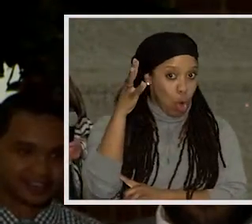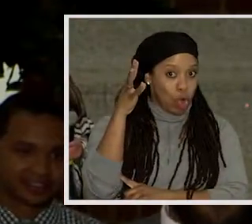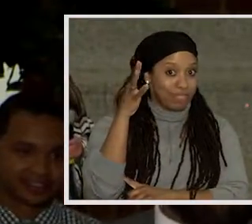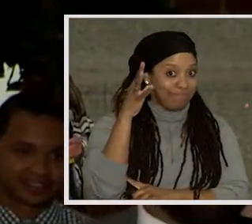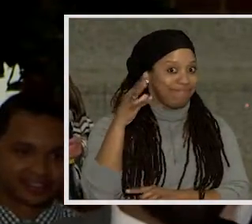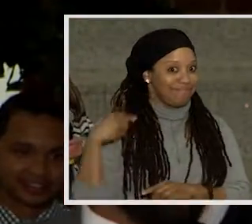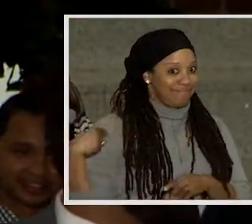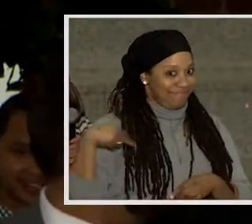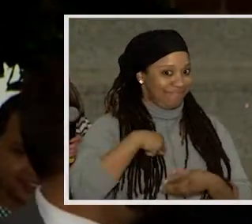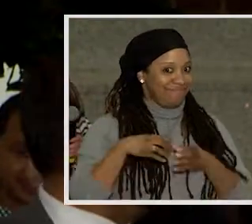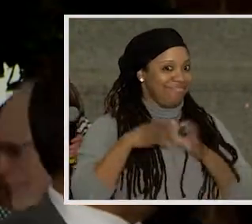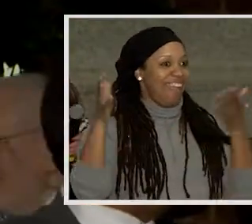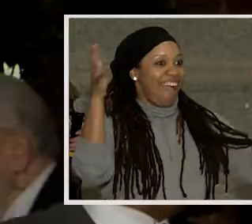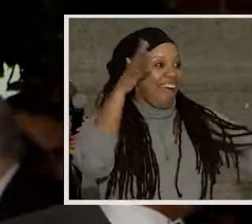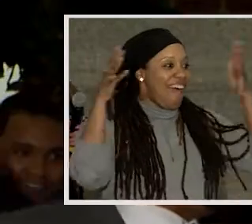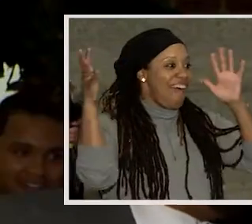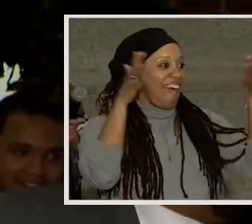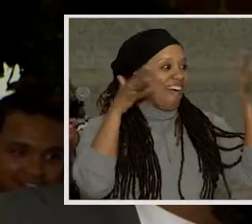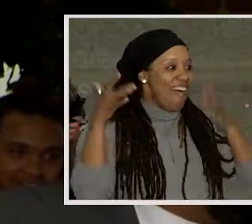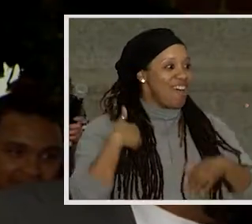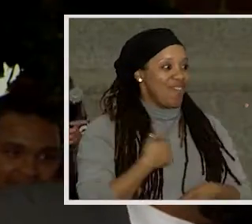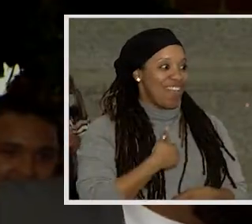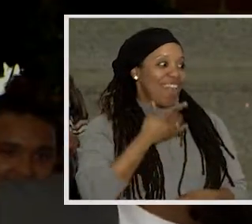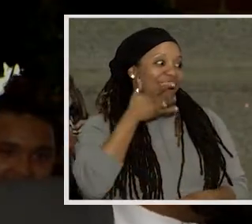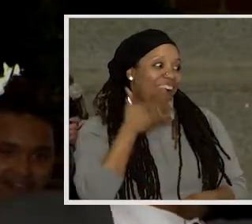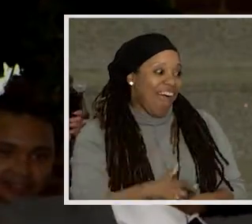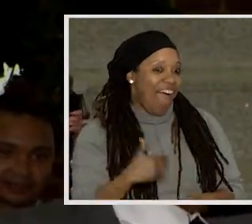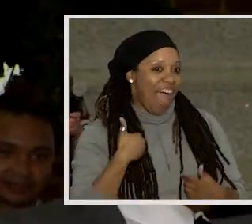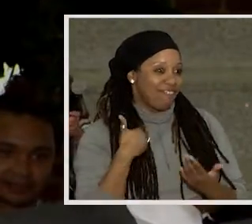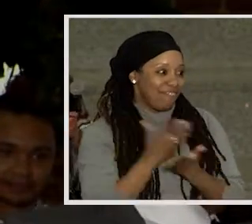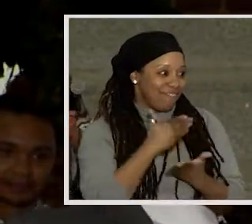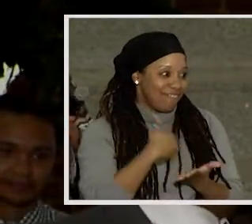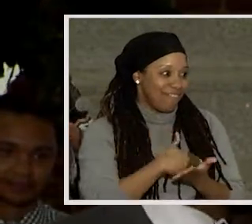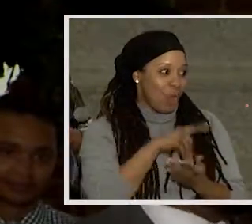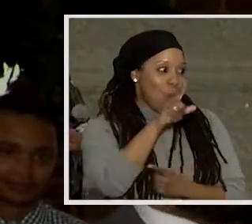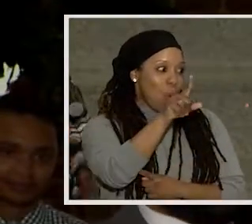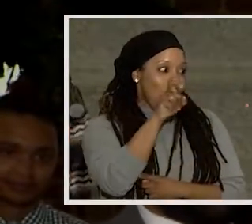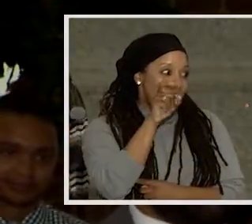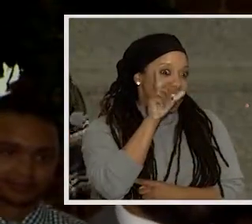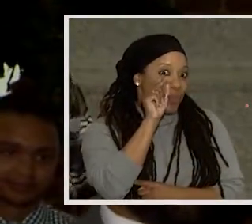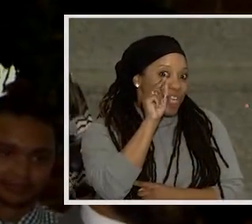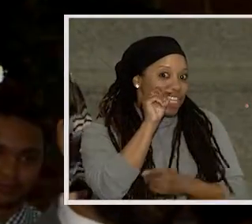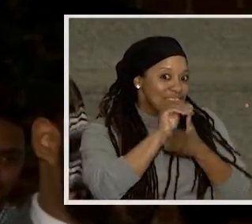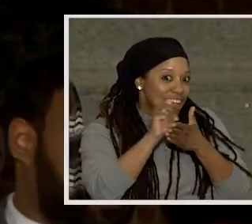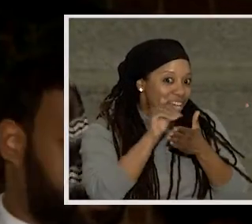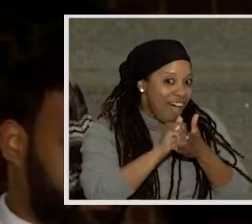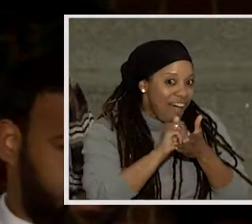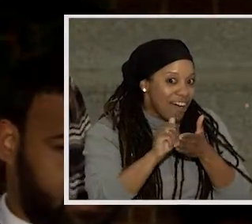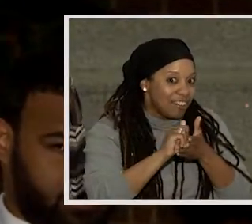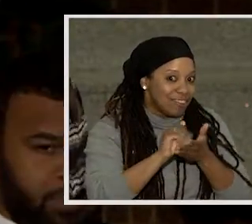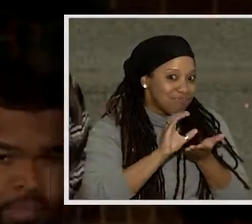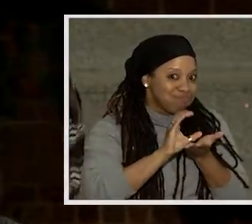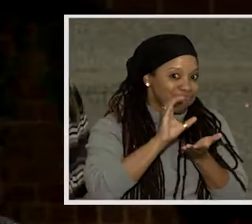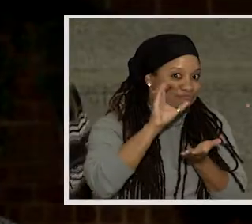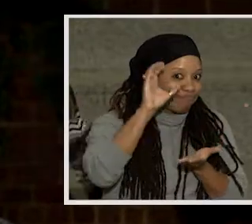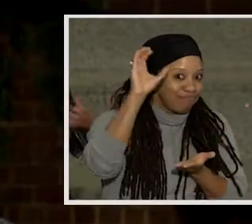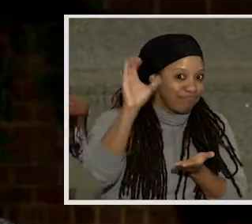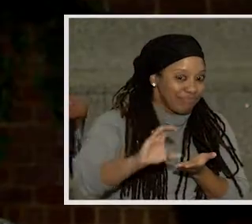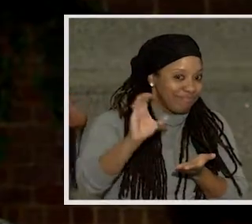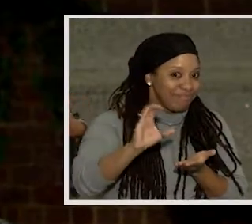WE WANT TO SEE MORE REVENUE. WE WANT TO STOPPING AUTOMATIC TAX CUT TRIGGERS, YES.